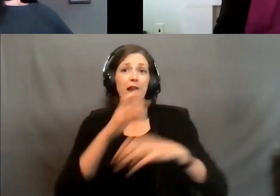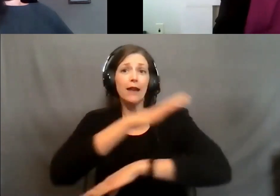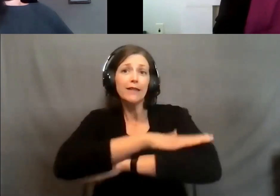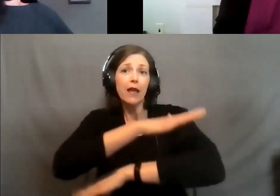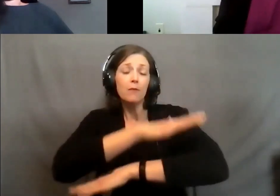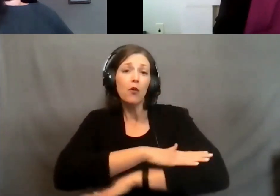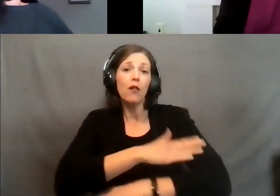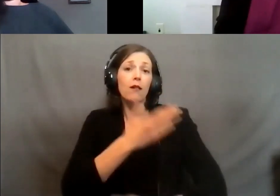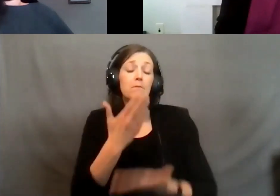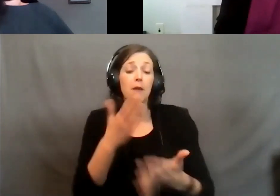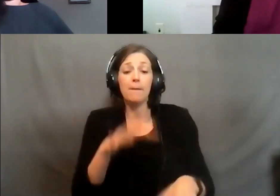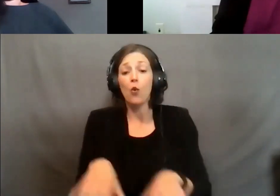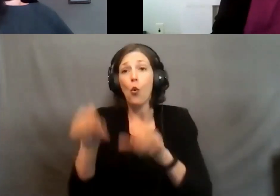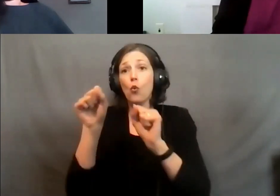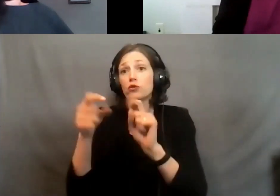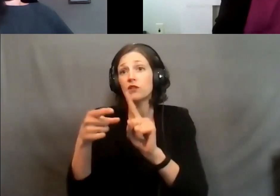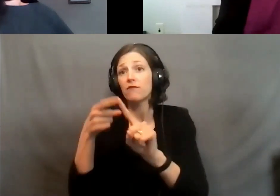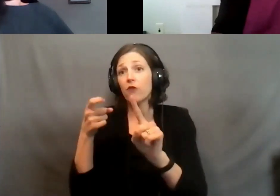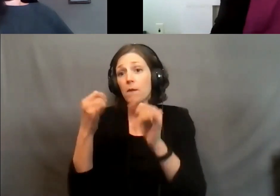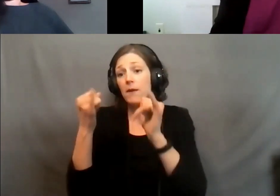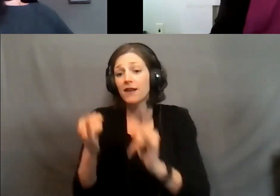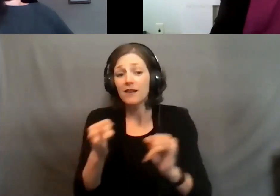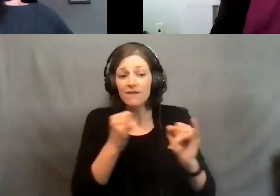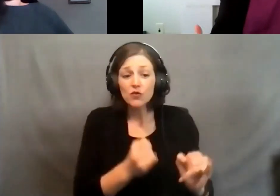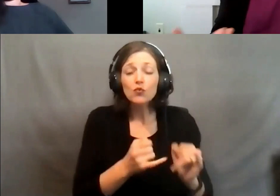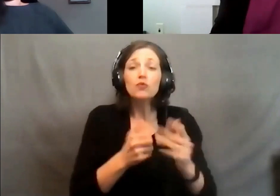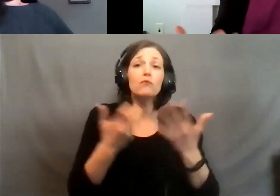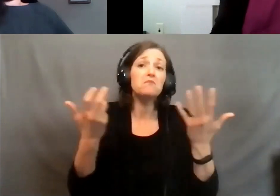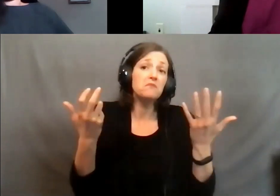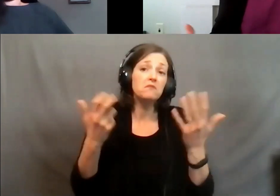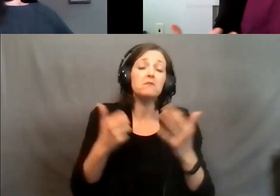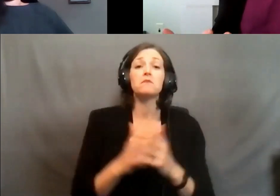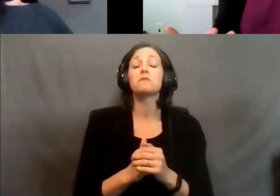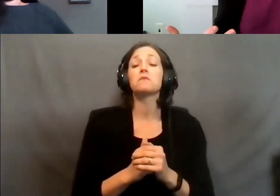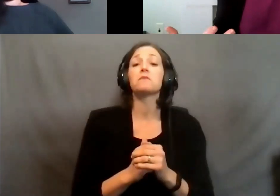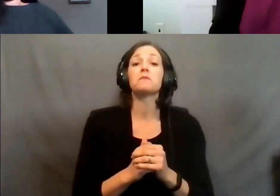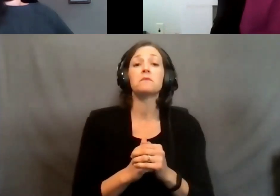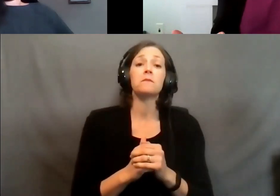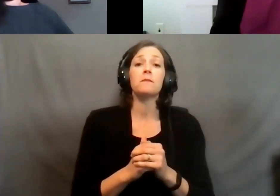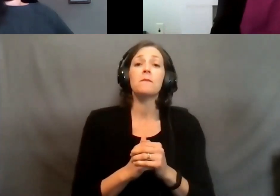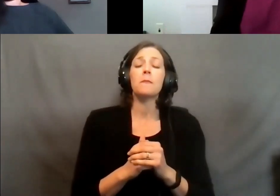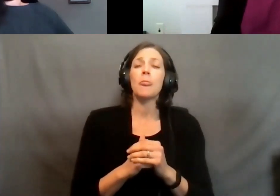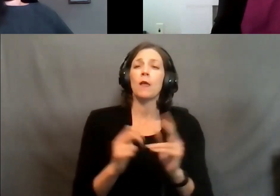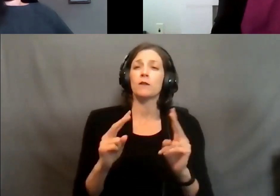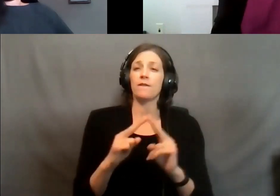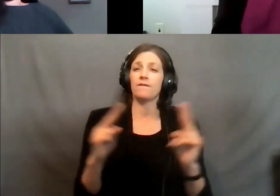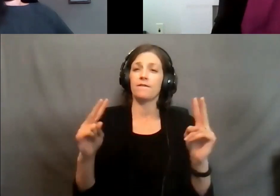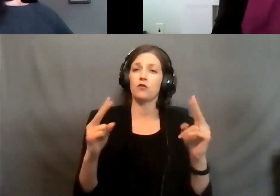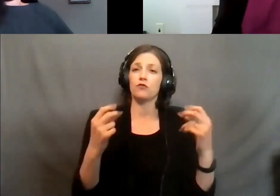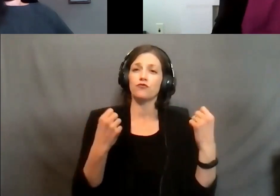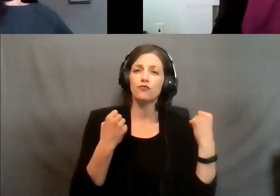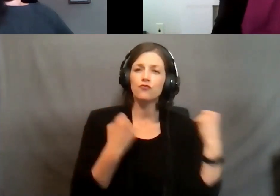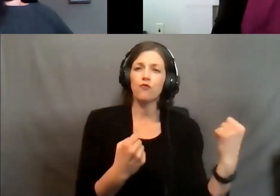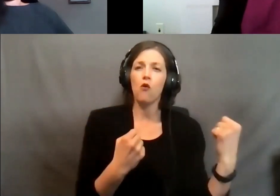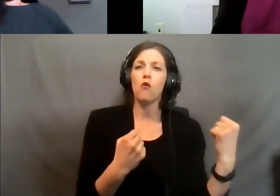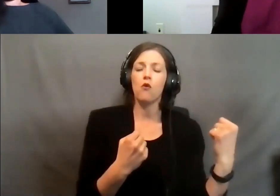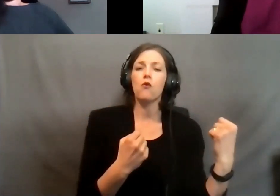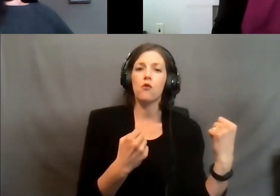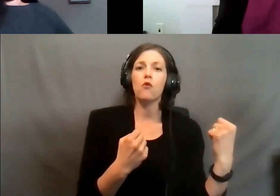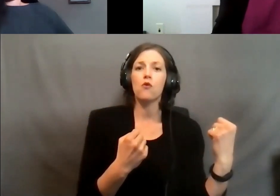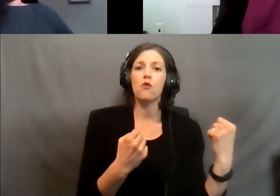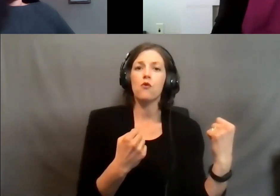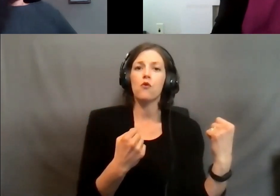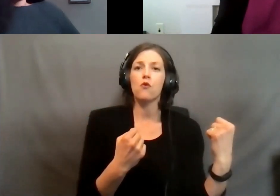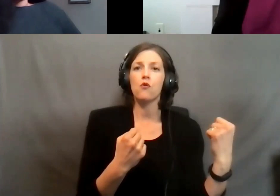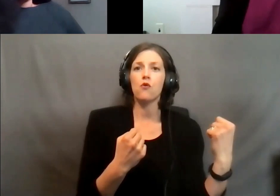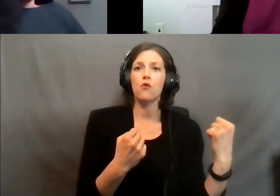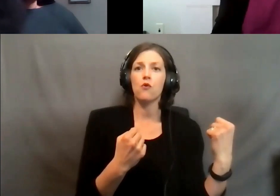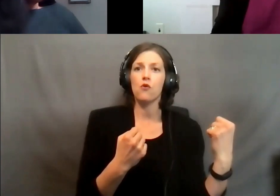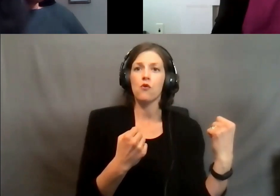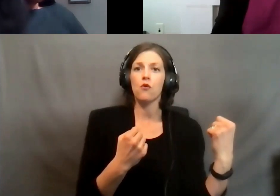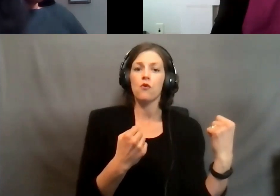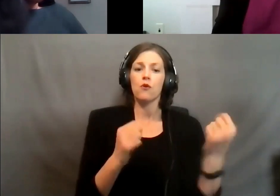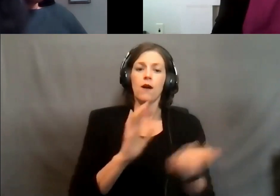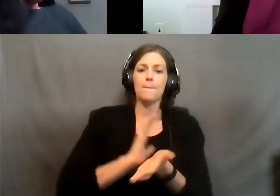hosted by an individual and there is a very 13:14:53 strong level of engagement by our unit